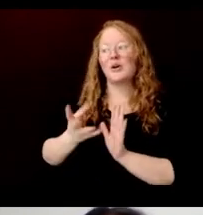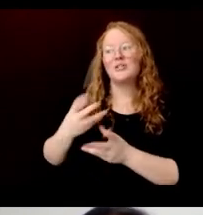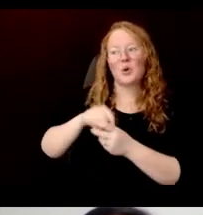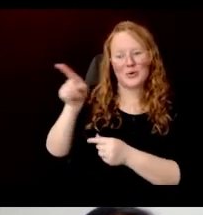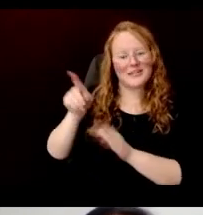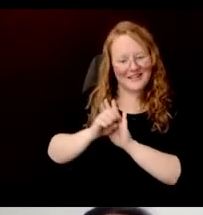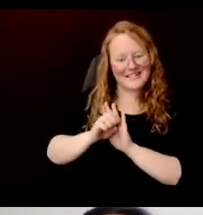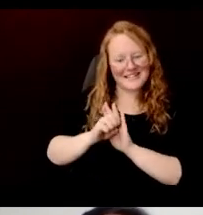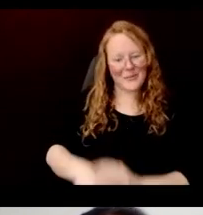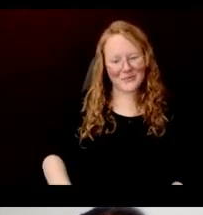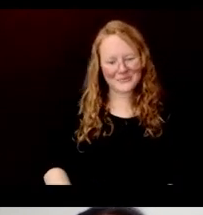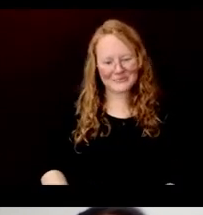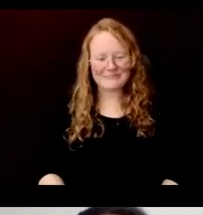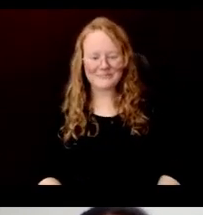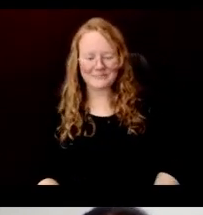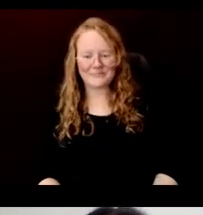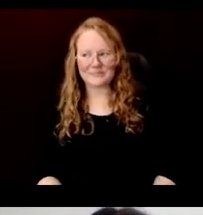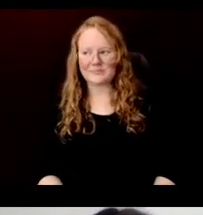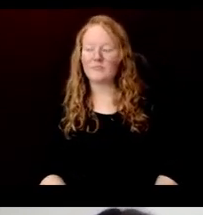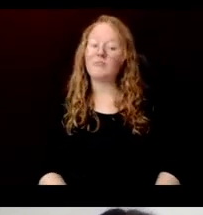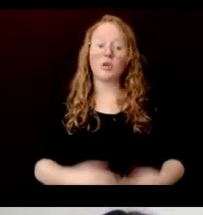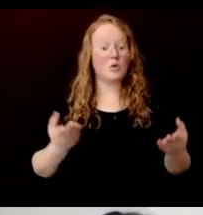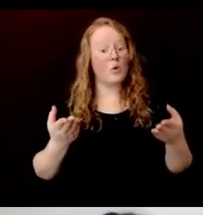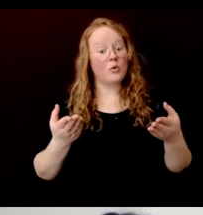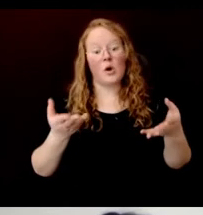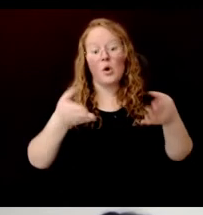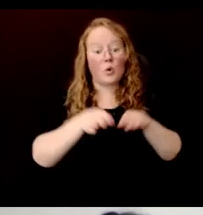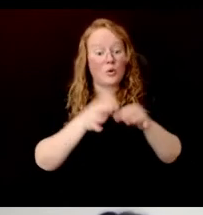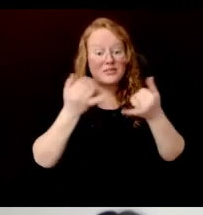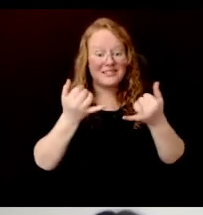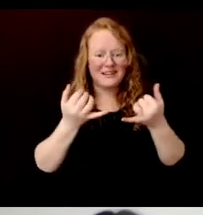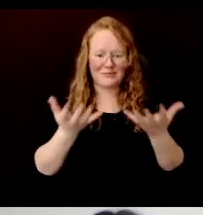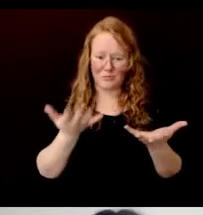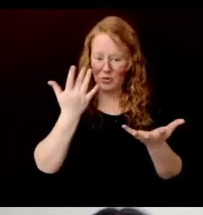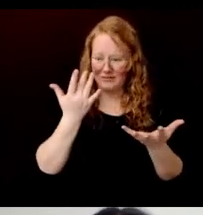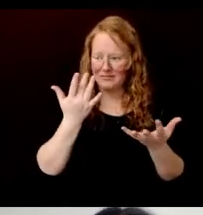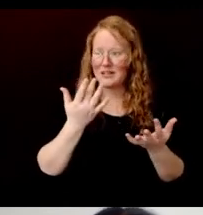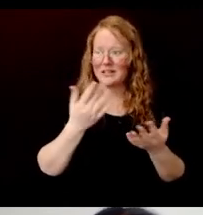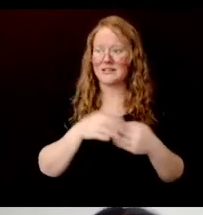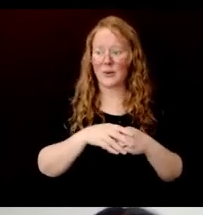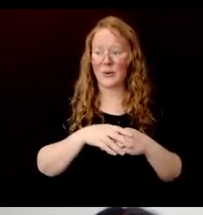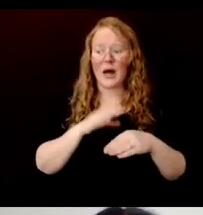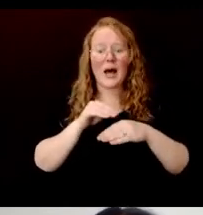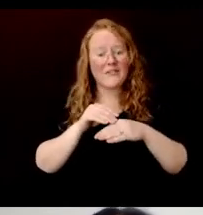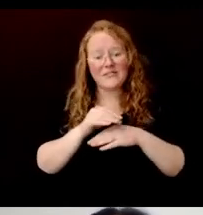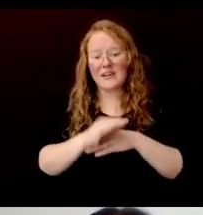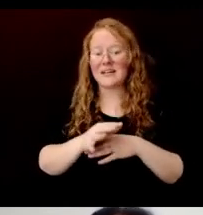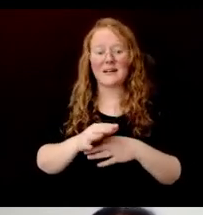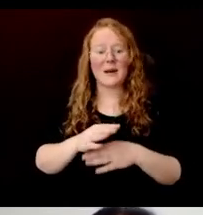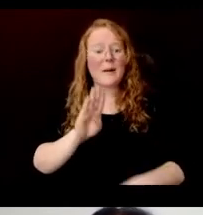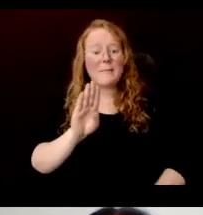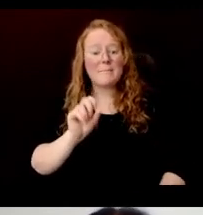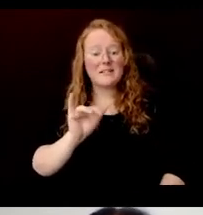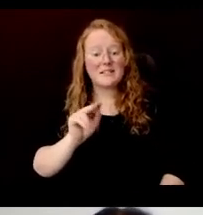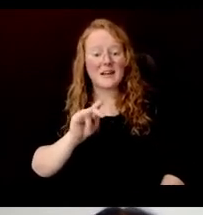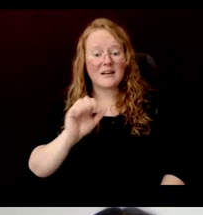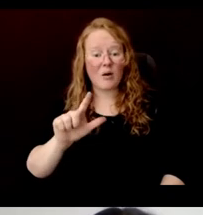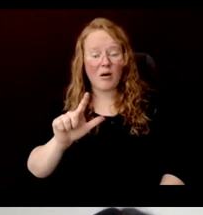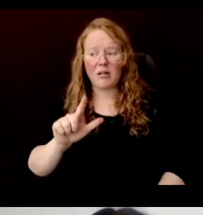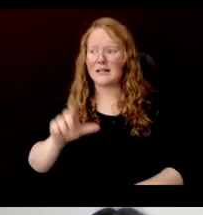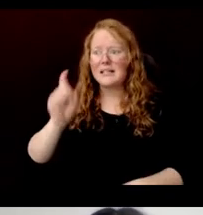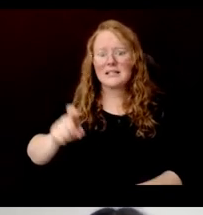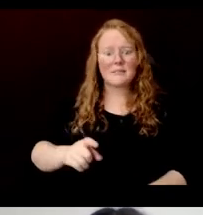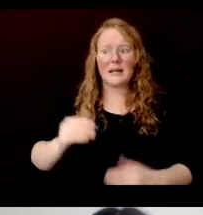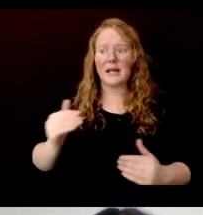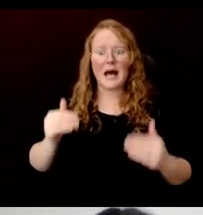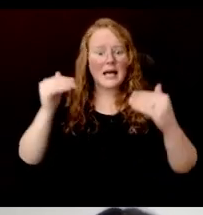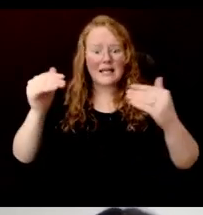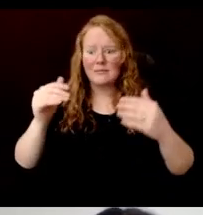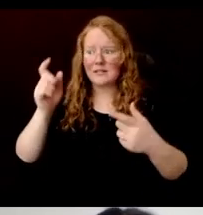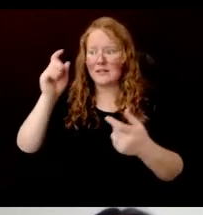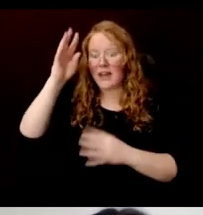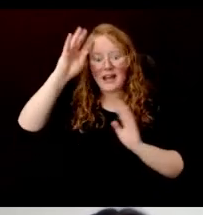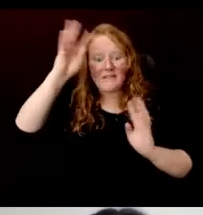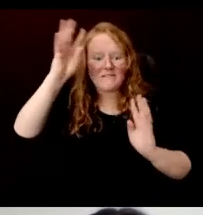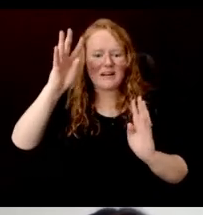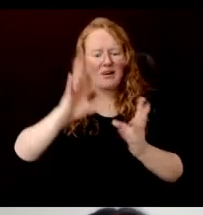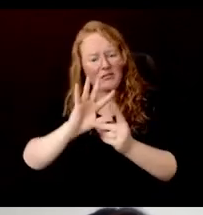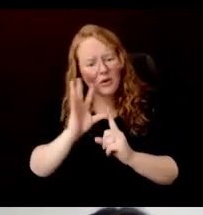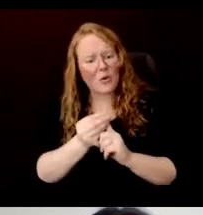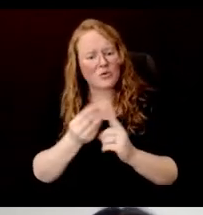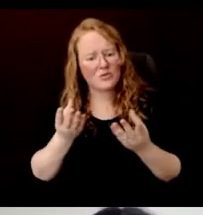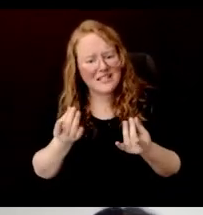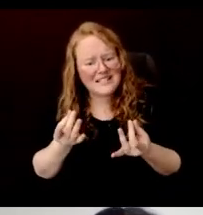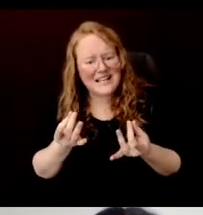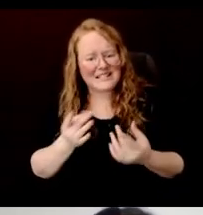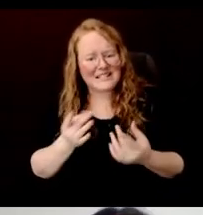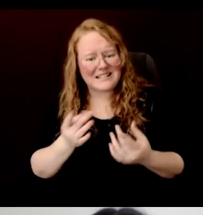So I want to conclude today with the point that effective ethnobotanical conservation must be adaptive, innovative, and culturally-sensitive to be robust against rapid change.